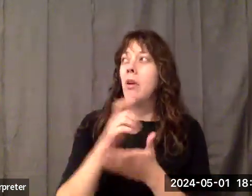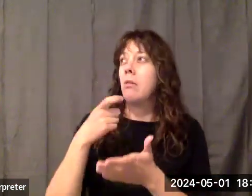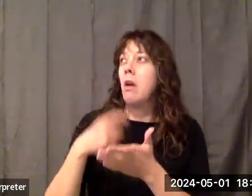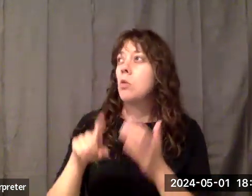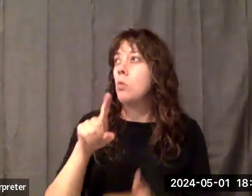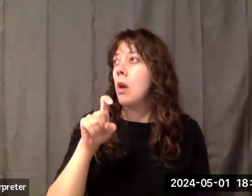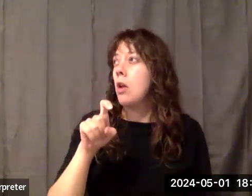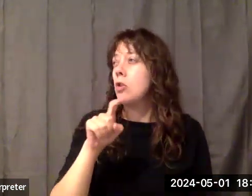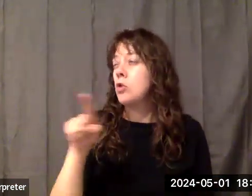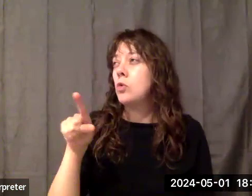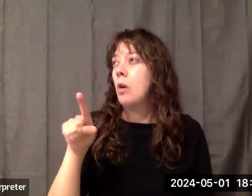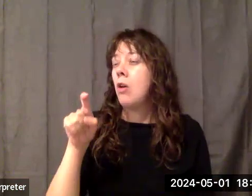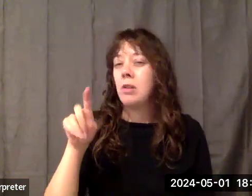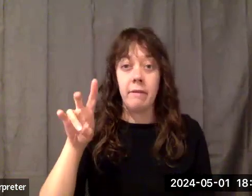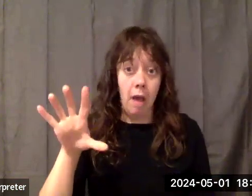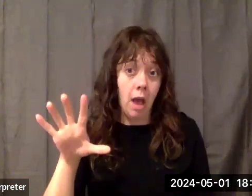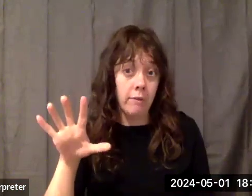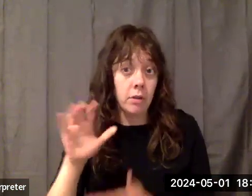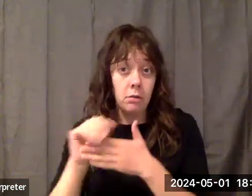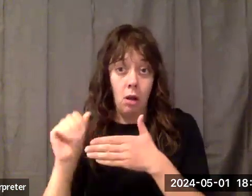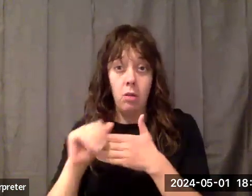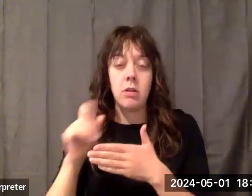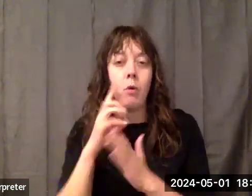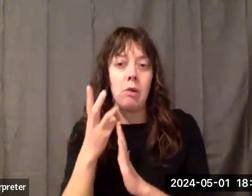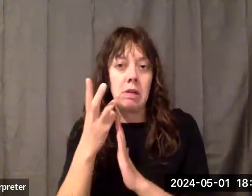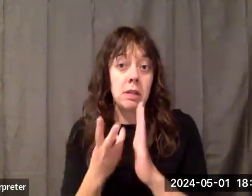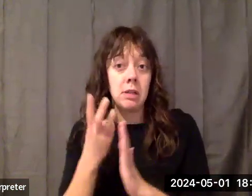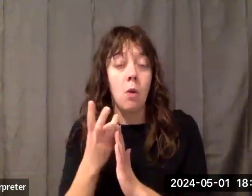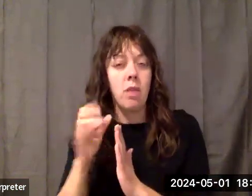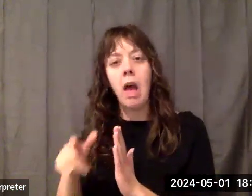to complete the six hours of suicide prevention training